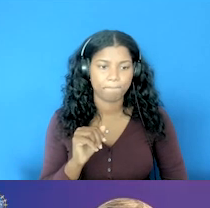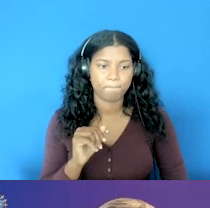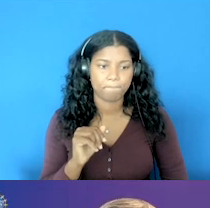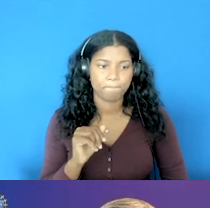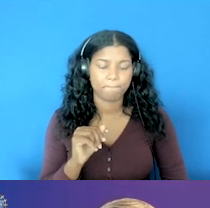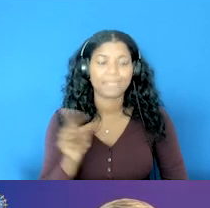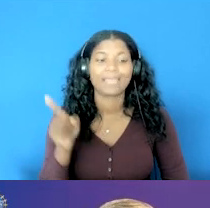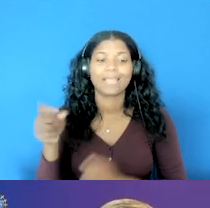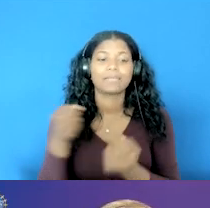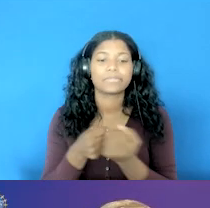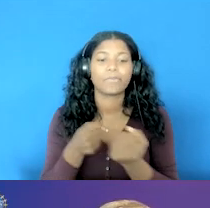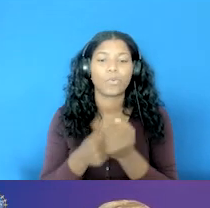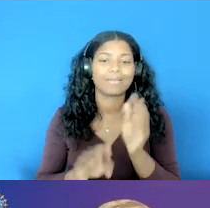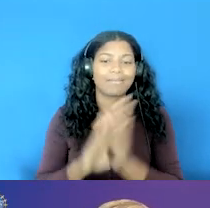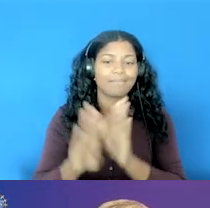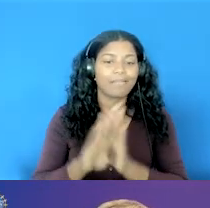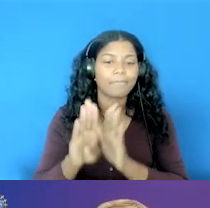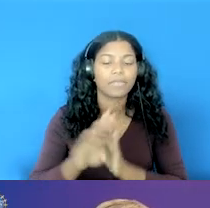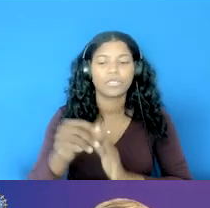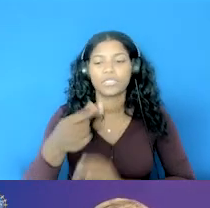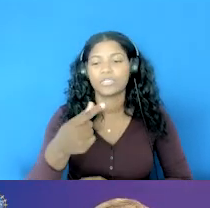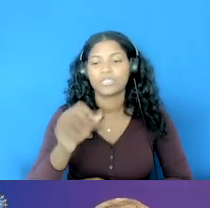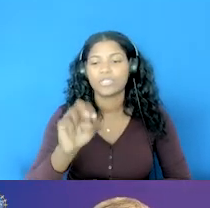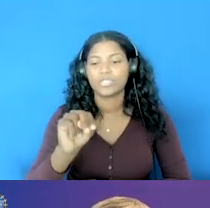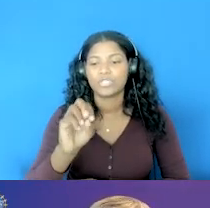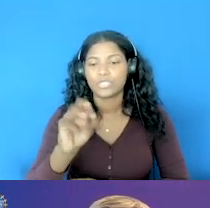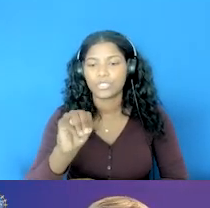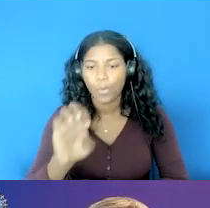To support development of genomic tools and genome scale research in order